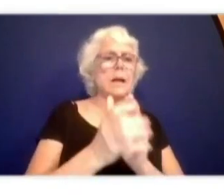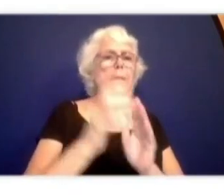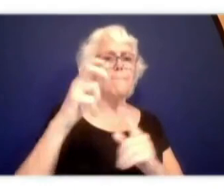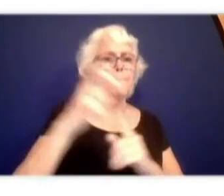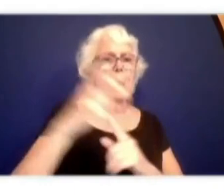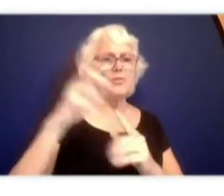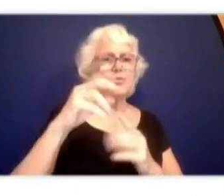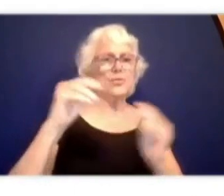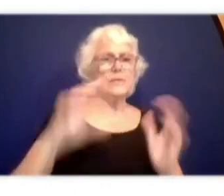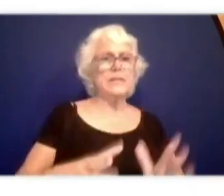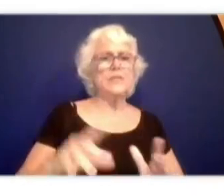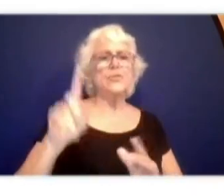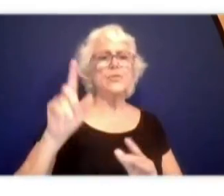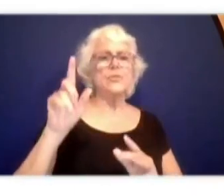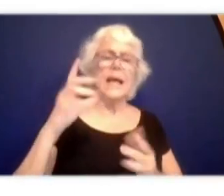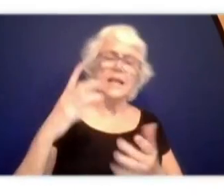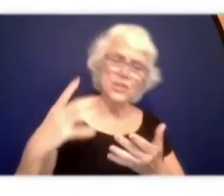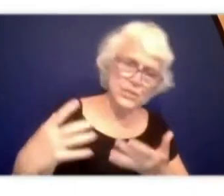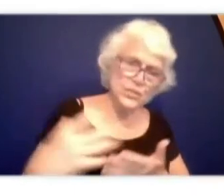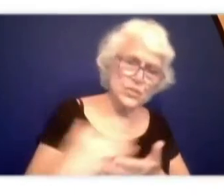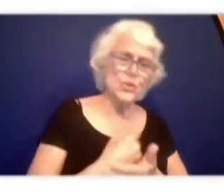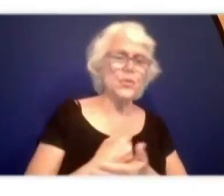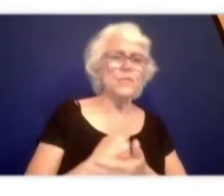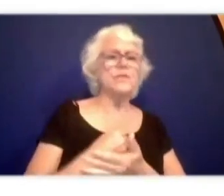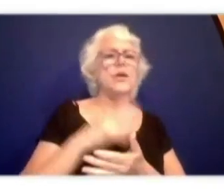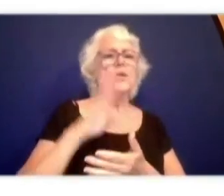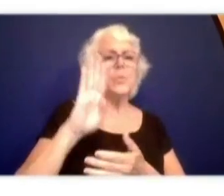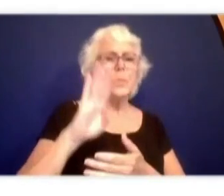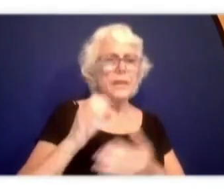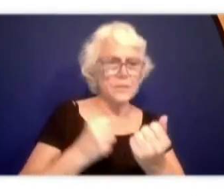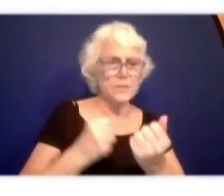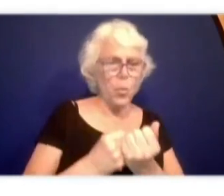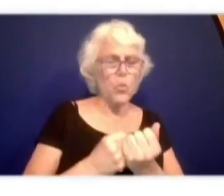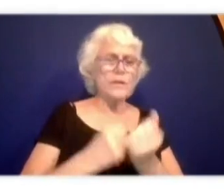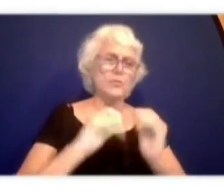They deserve to be supported, trained and developed in their roles.